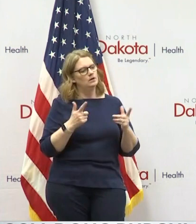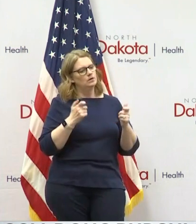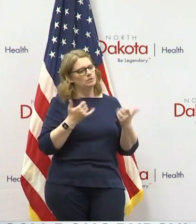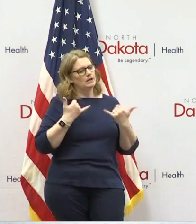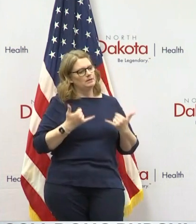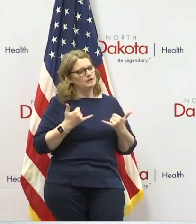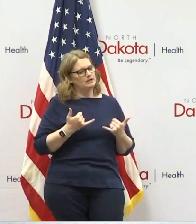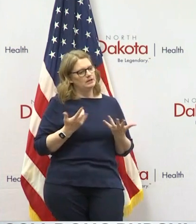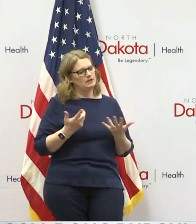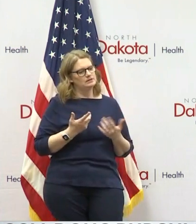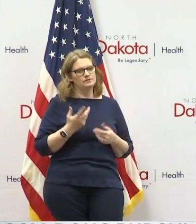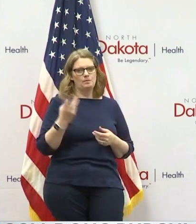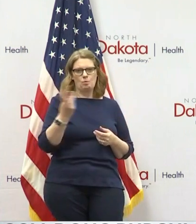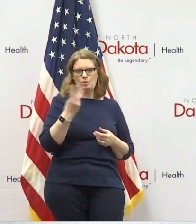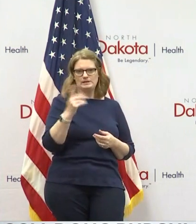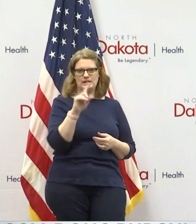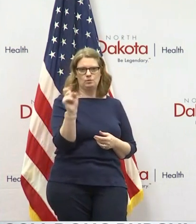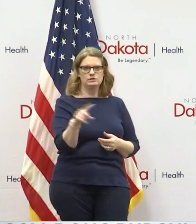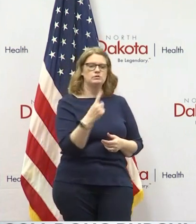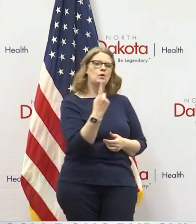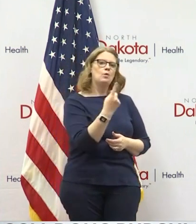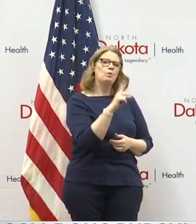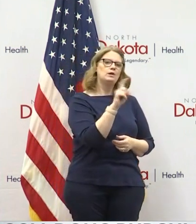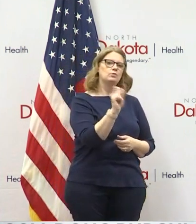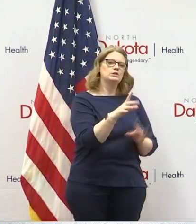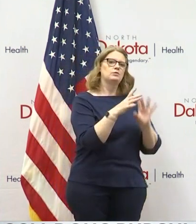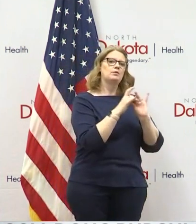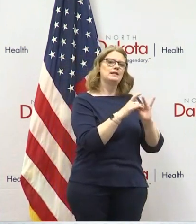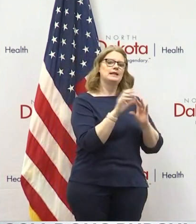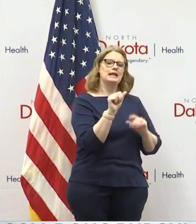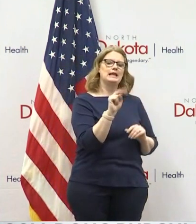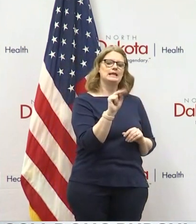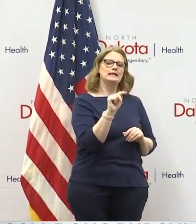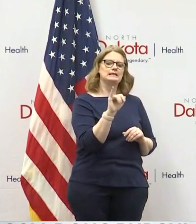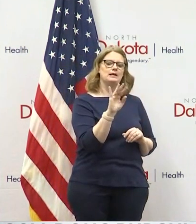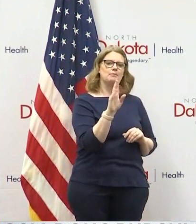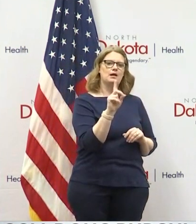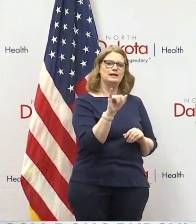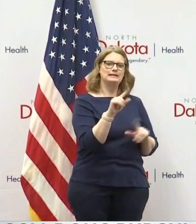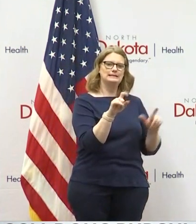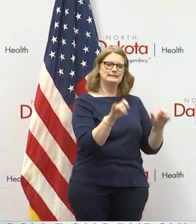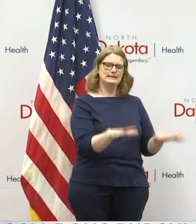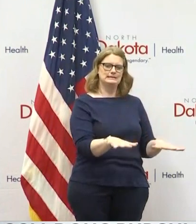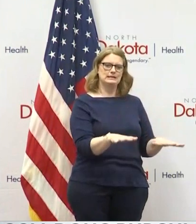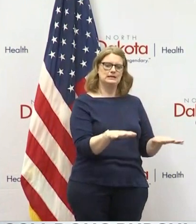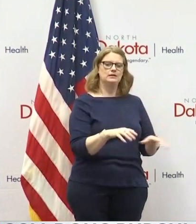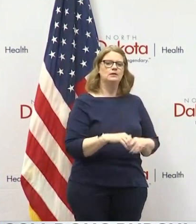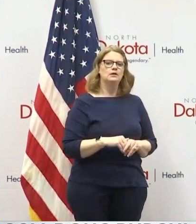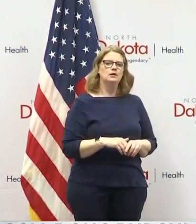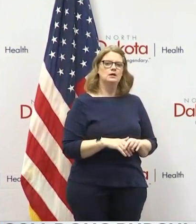SURE THAT RESIDENTS HAVE A VOICE IN THIS DISCUSSION. NEXT, WE HAVE A COUPLE QUICK